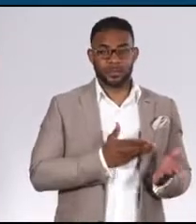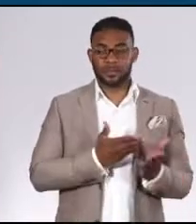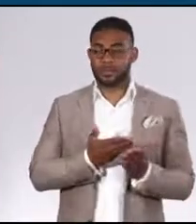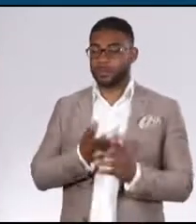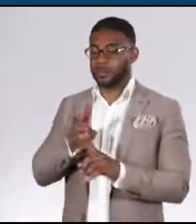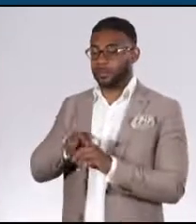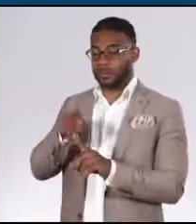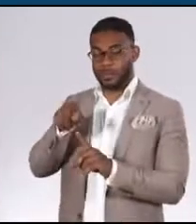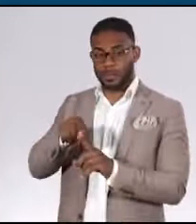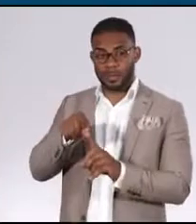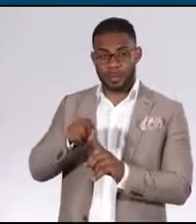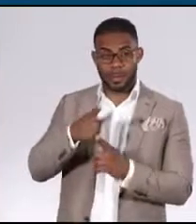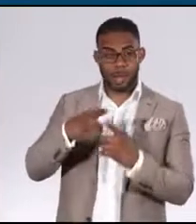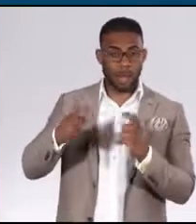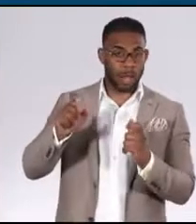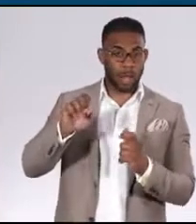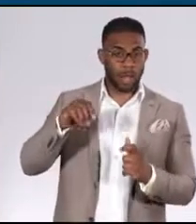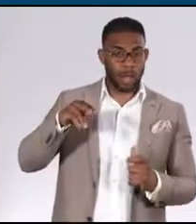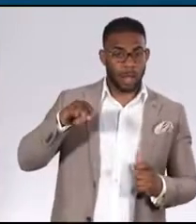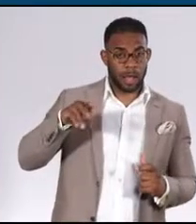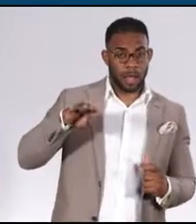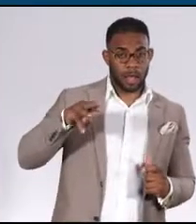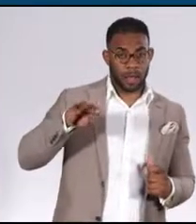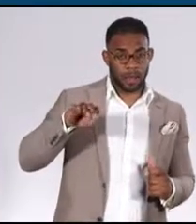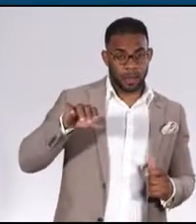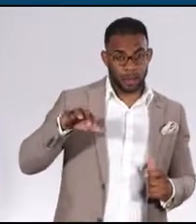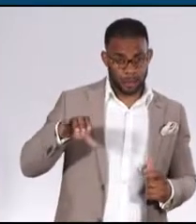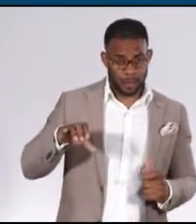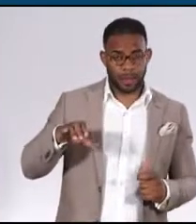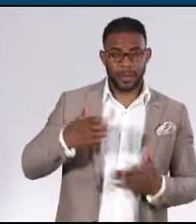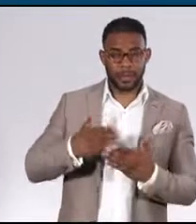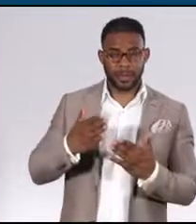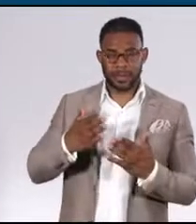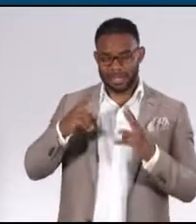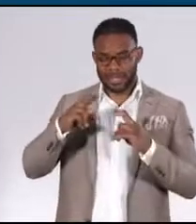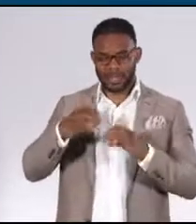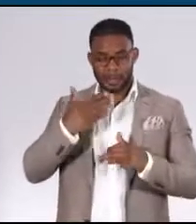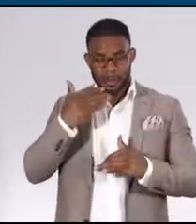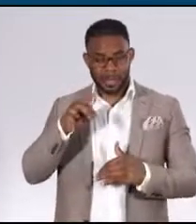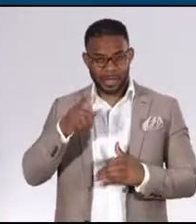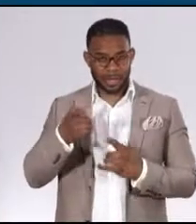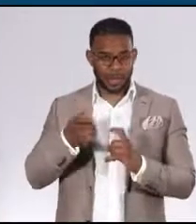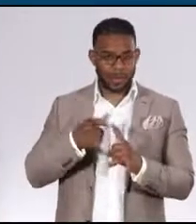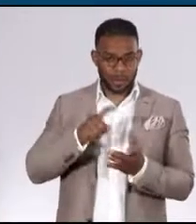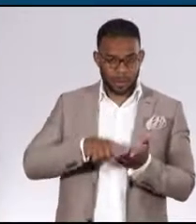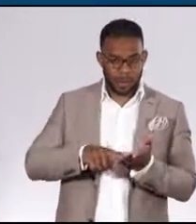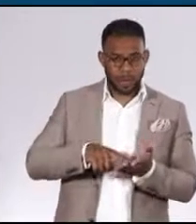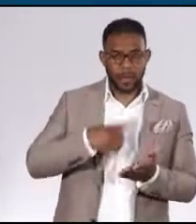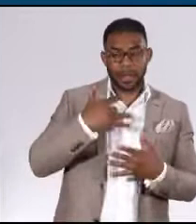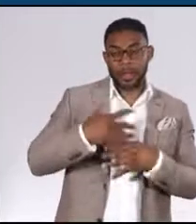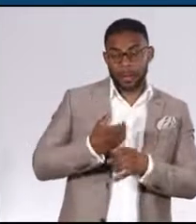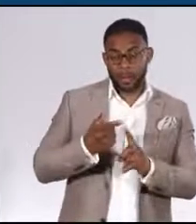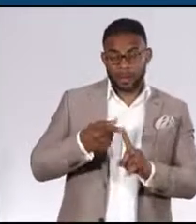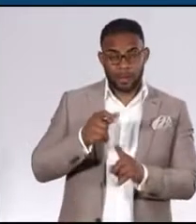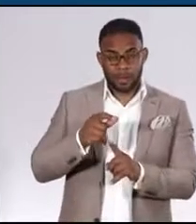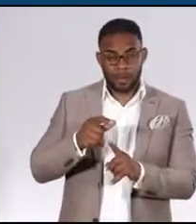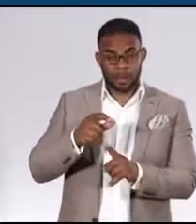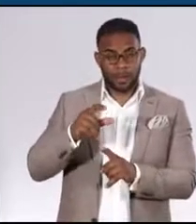uh large epidemiological logic says i've really examined this and the best data come from uh best summaries have come from the lancet commission of dementia,